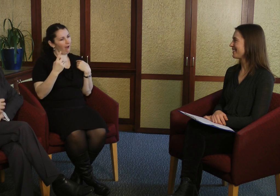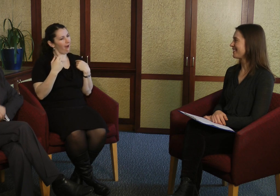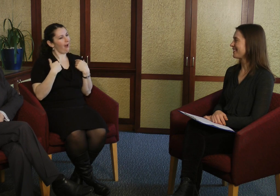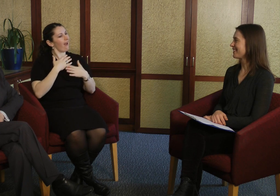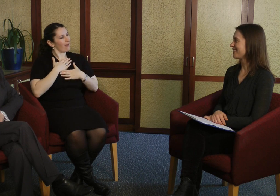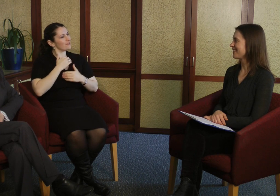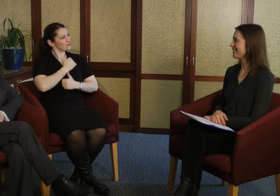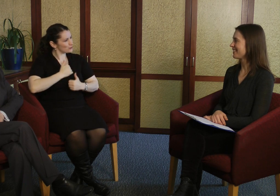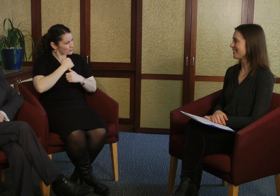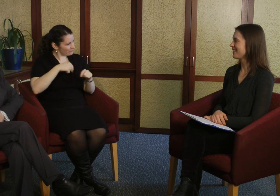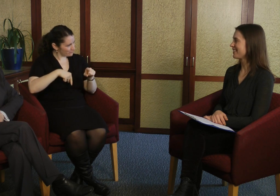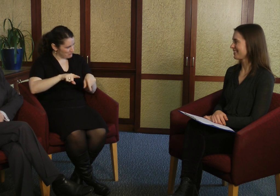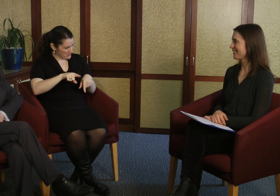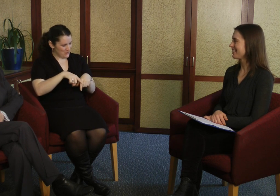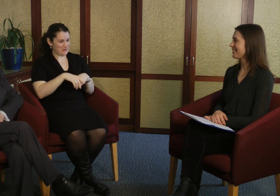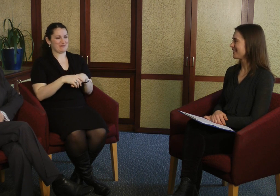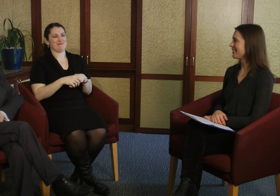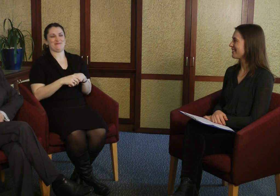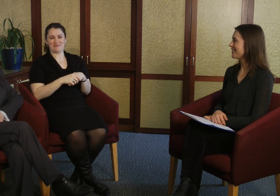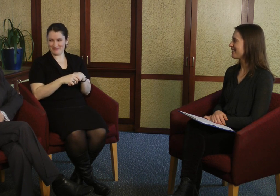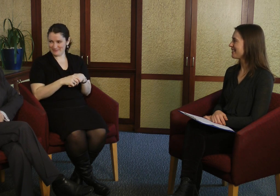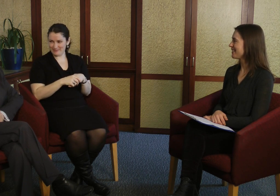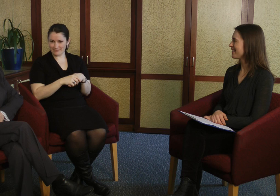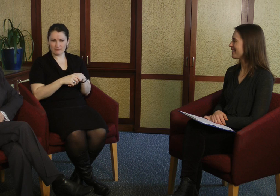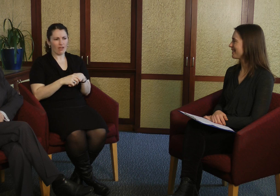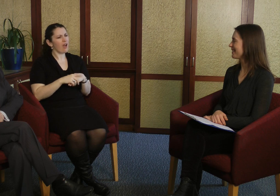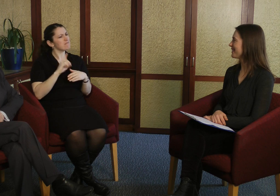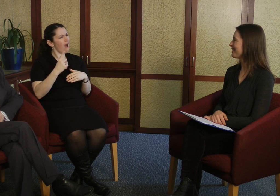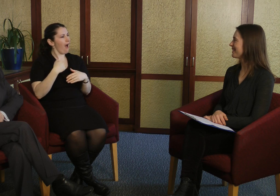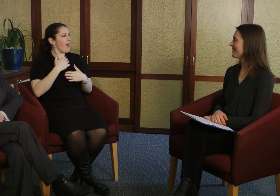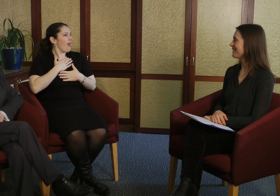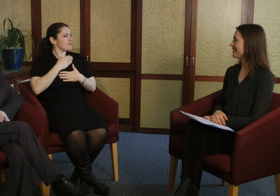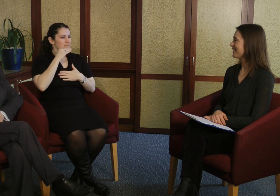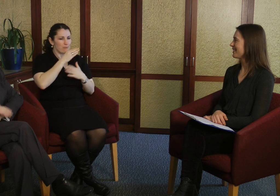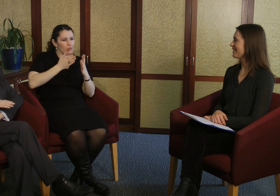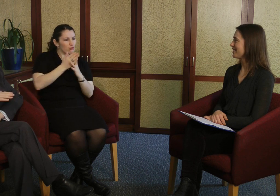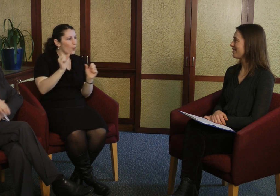And I was saying to a couple of people that I love Melbourne in winter during football